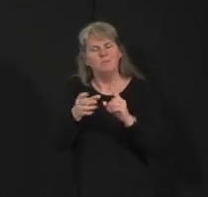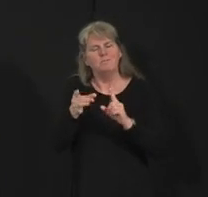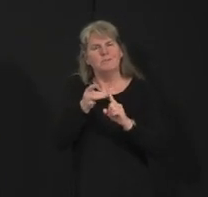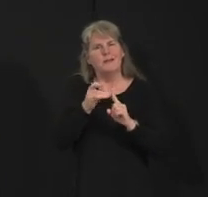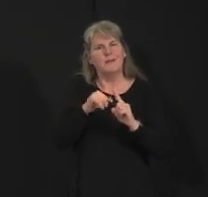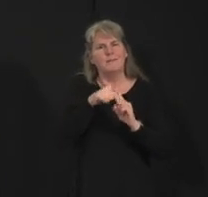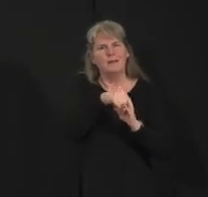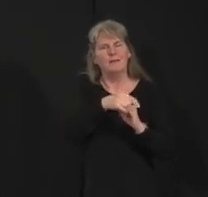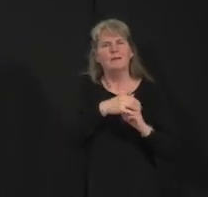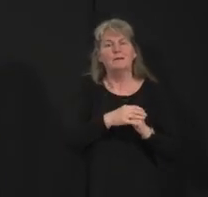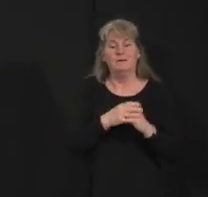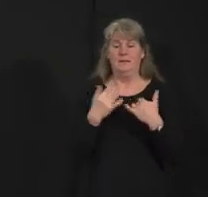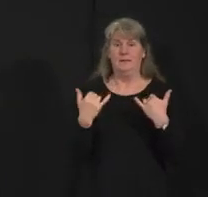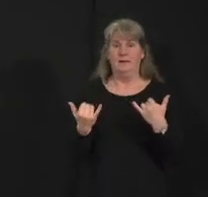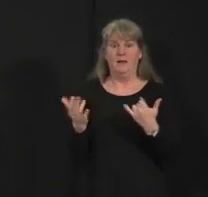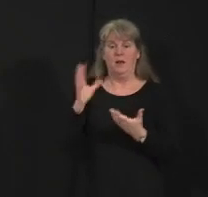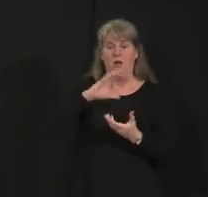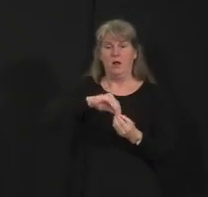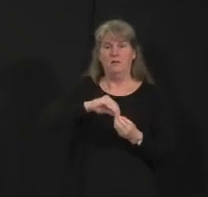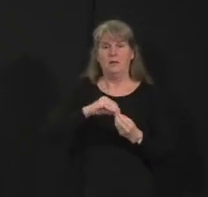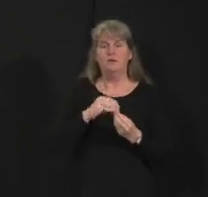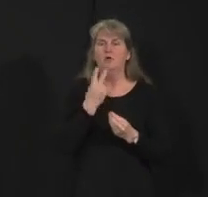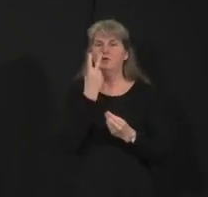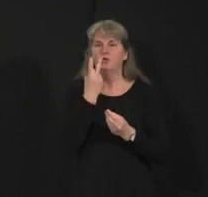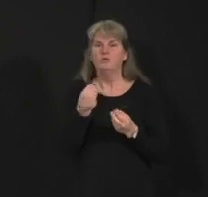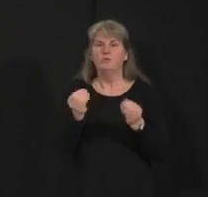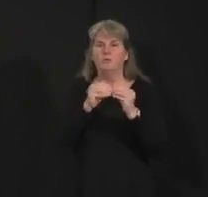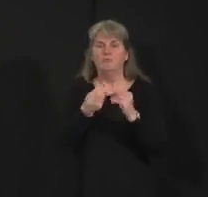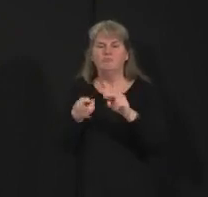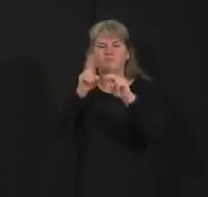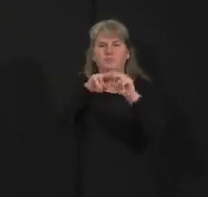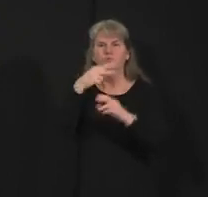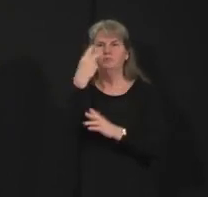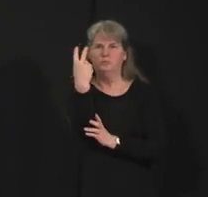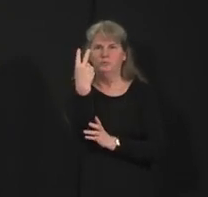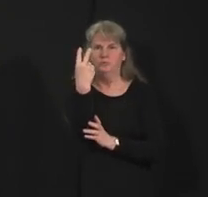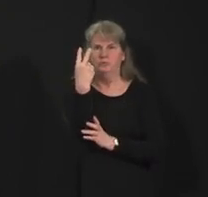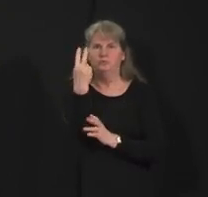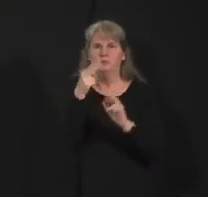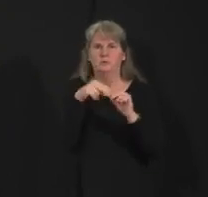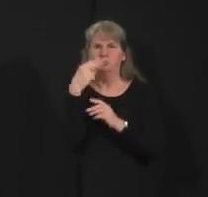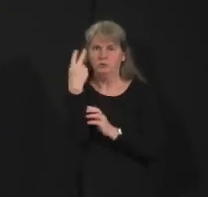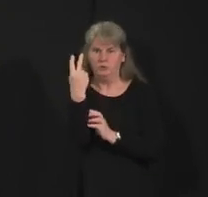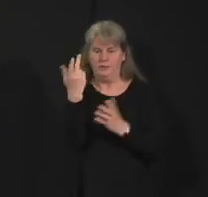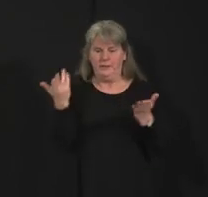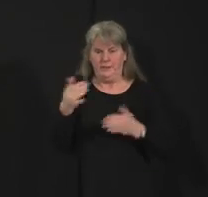cases. As of today there are two on new cases of COVID-19 in the territory, bringing the total